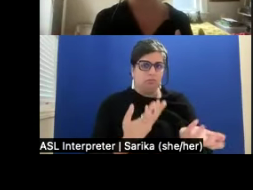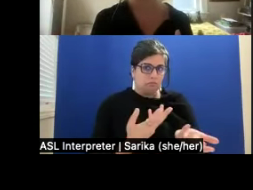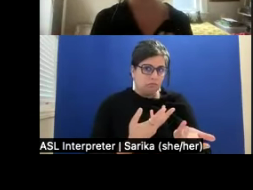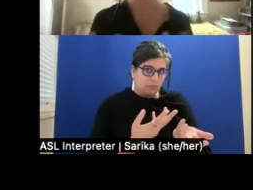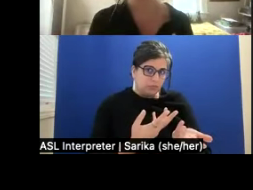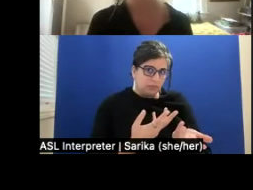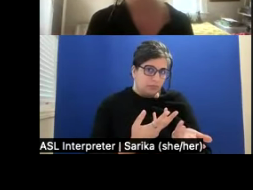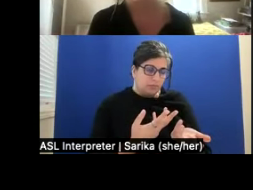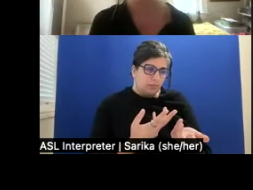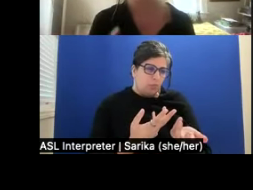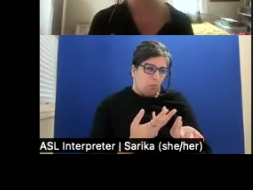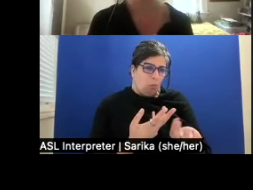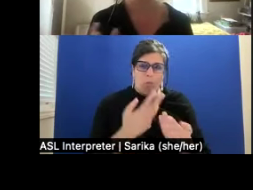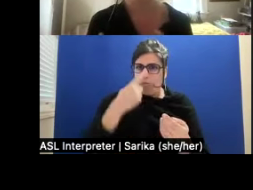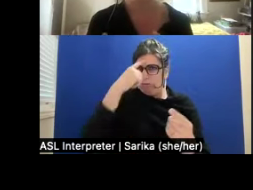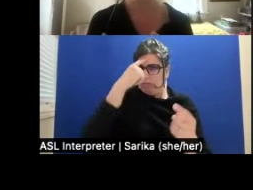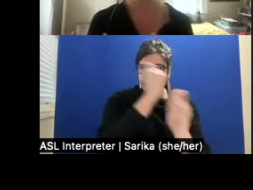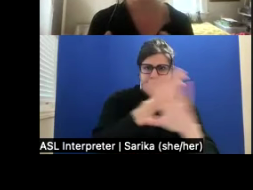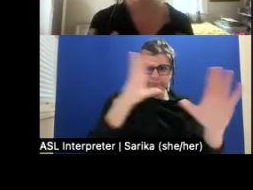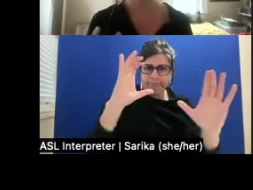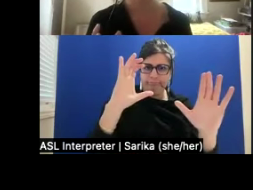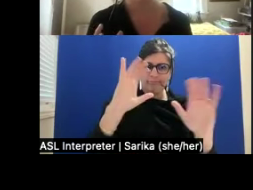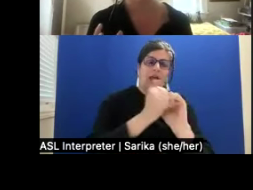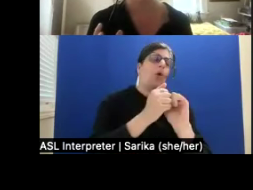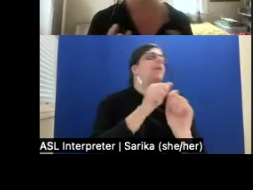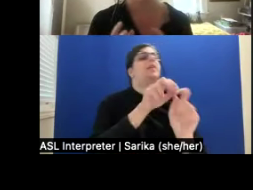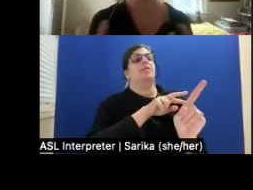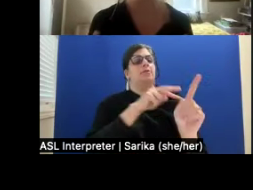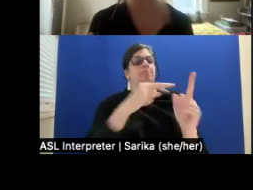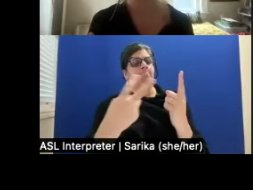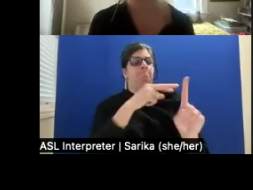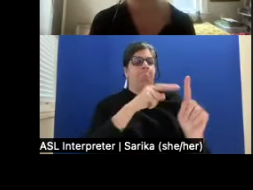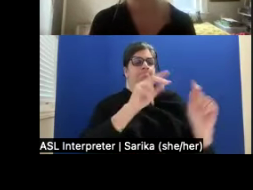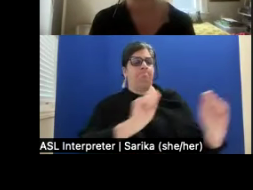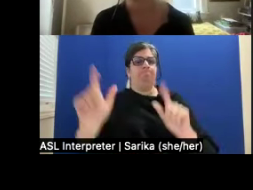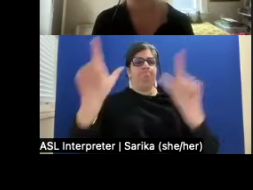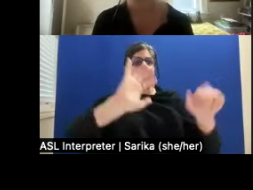might look like, how these parameters come into a work.